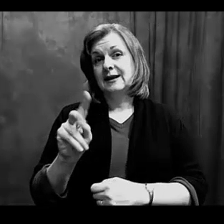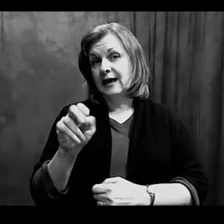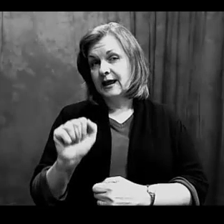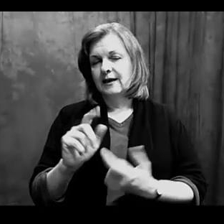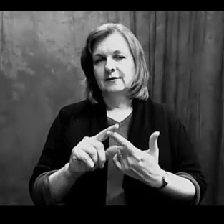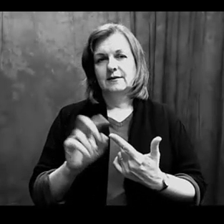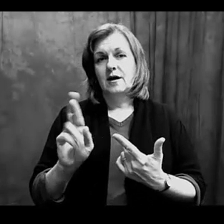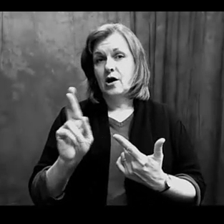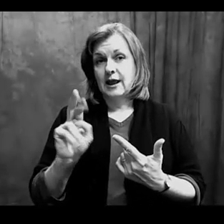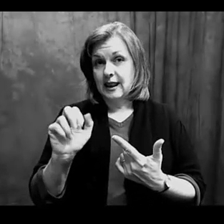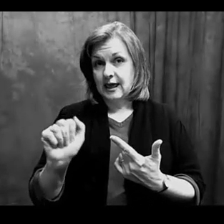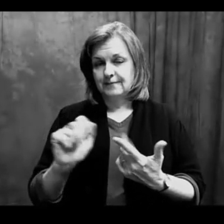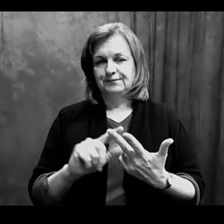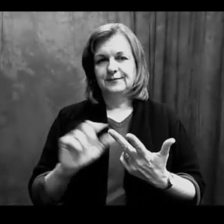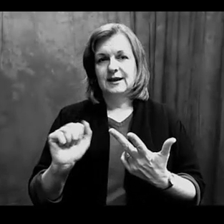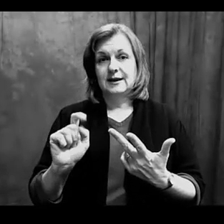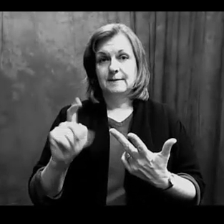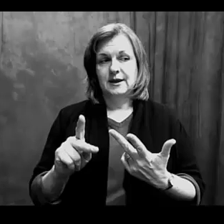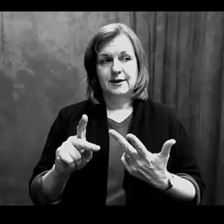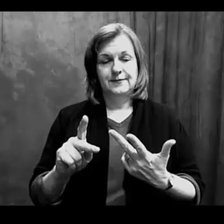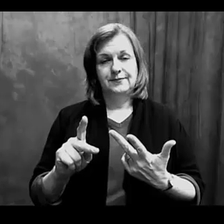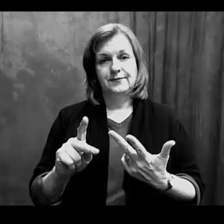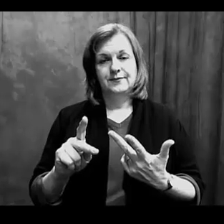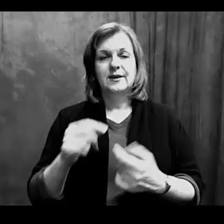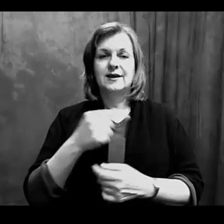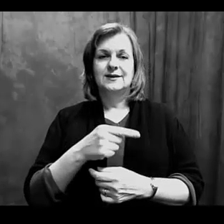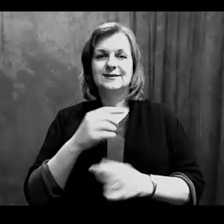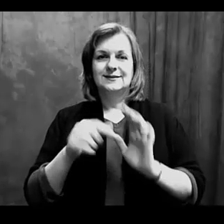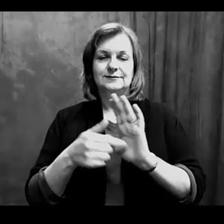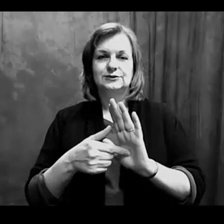and this is a sugar